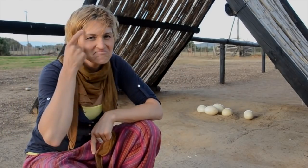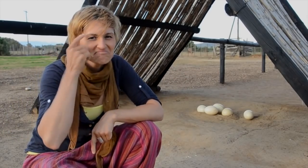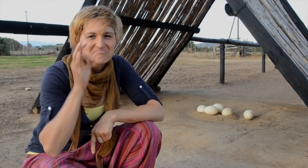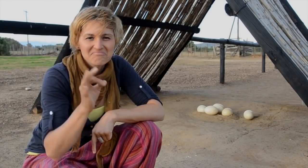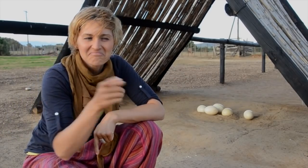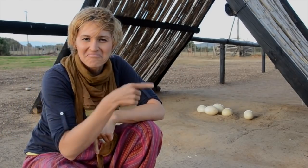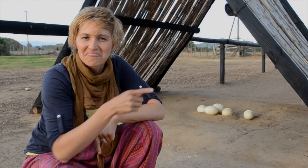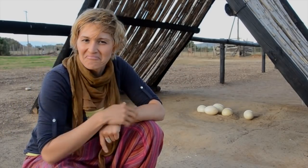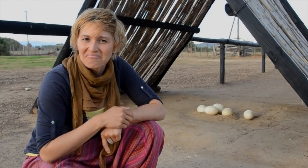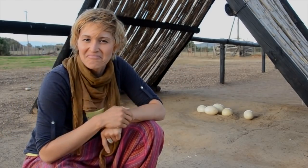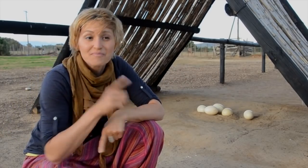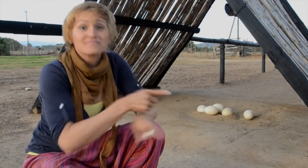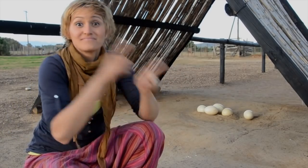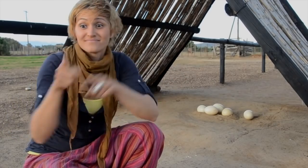They are a smart species.